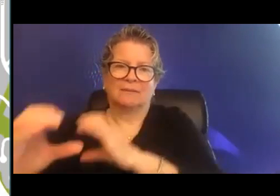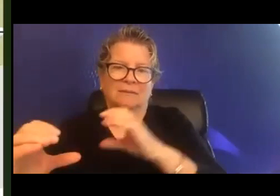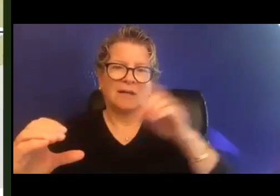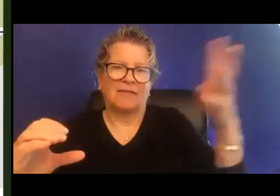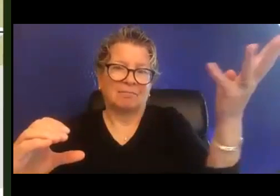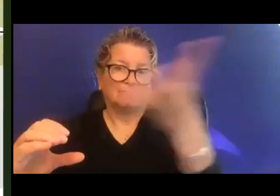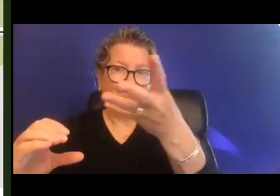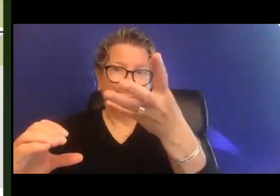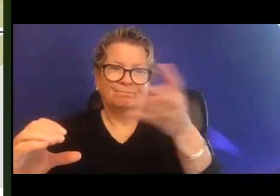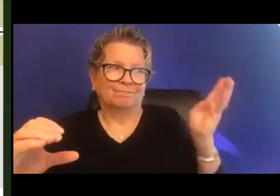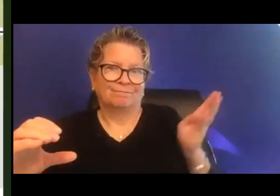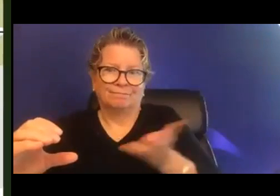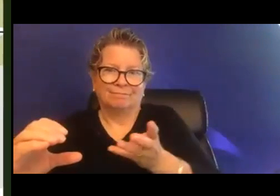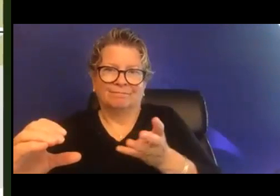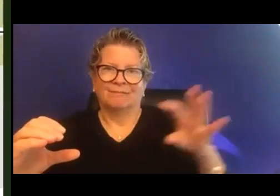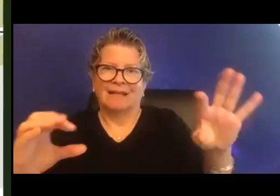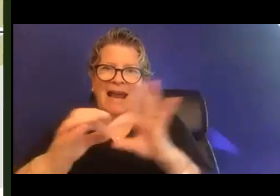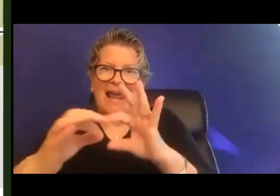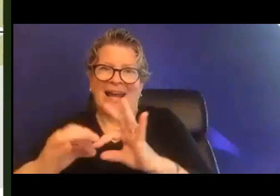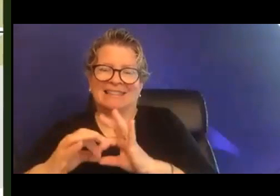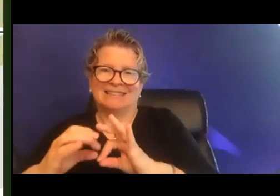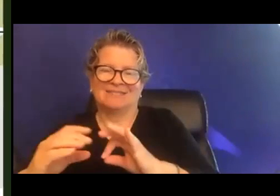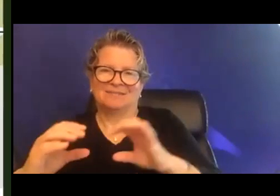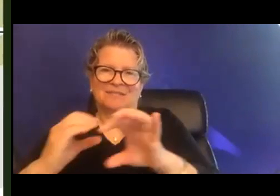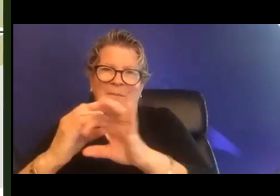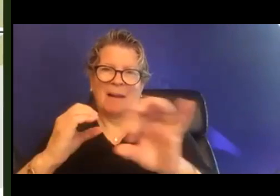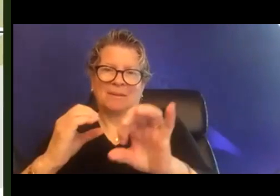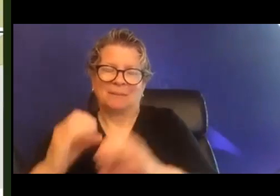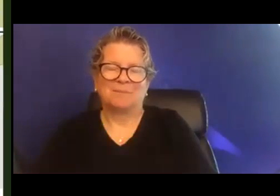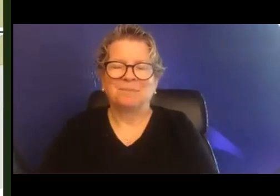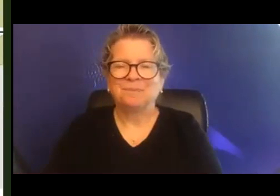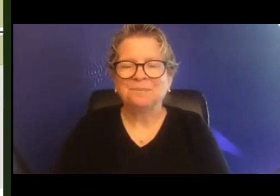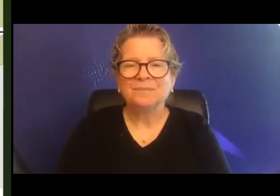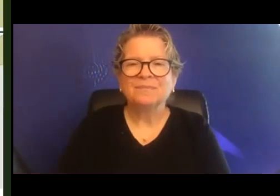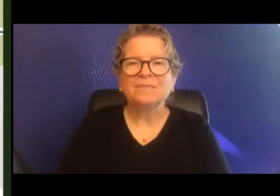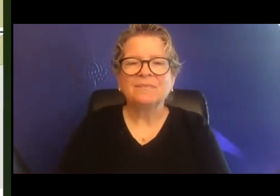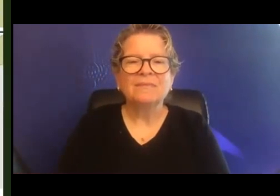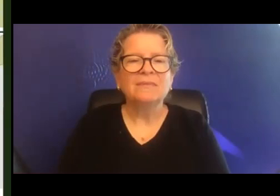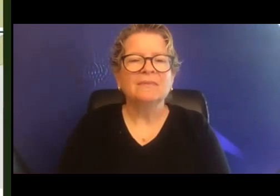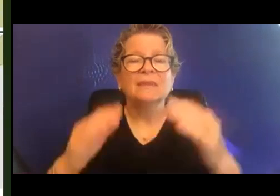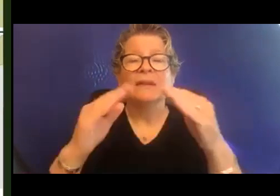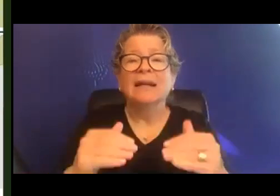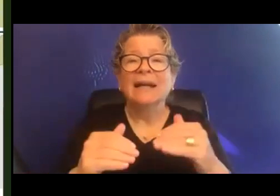I'm going to talk now in -- a little bit more about each work